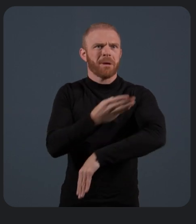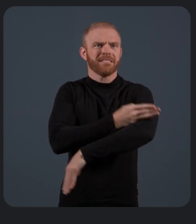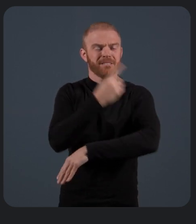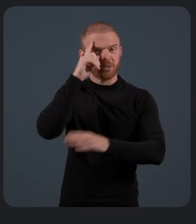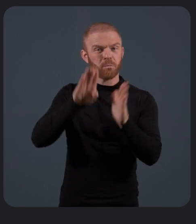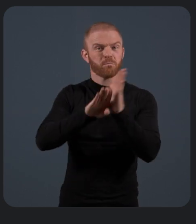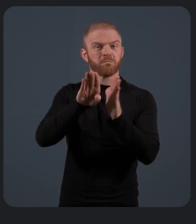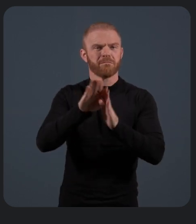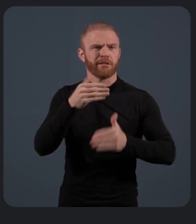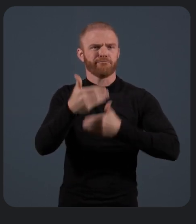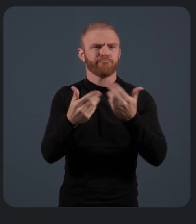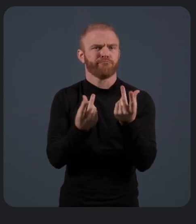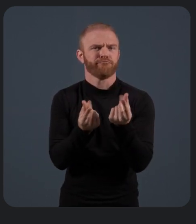Jamal, take it away.